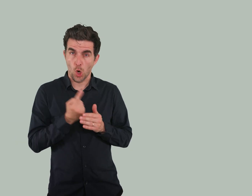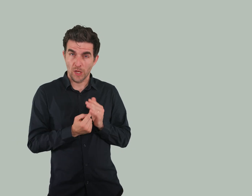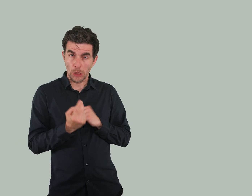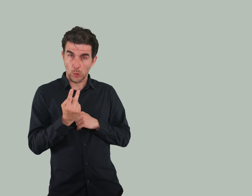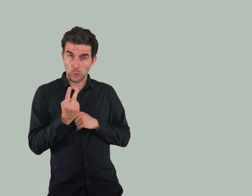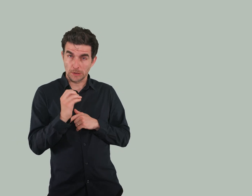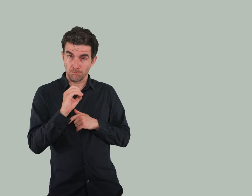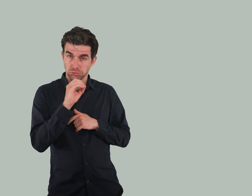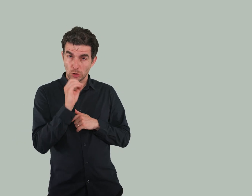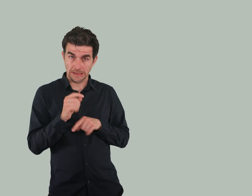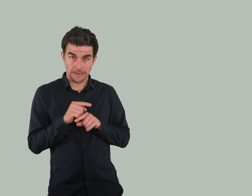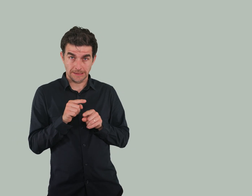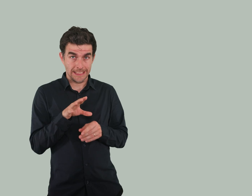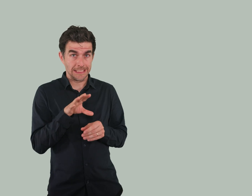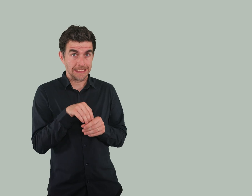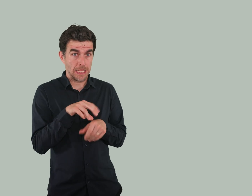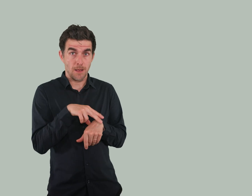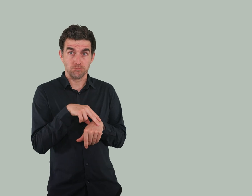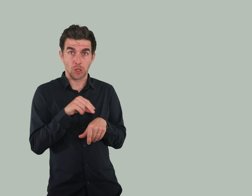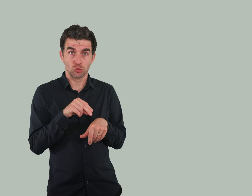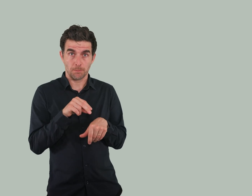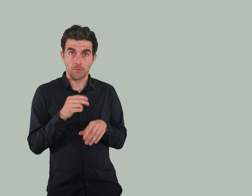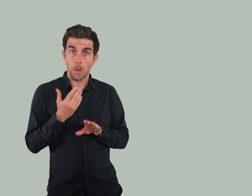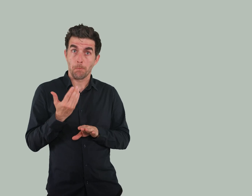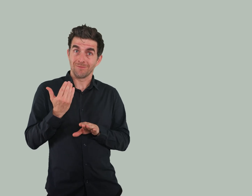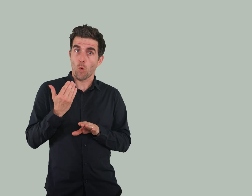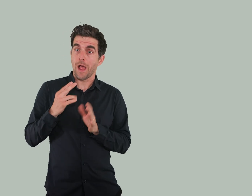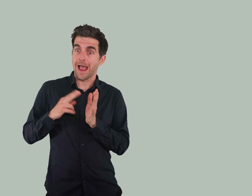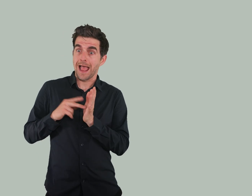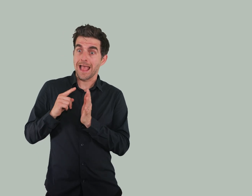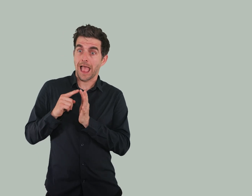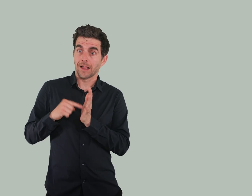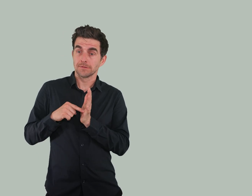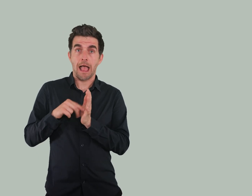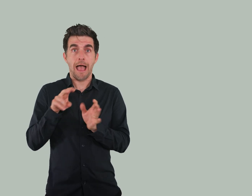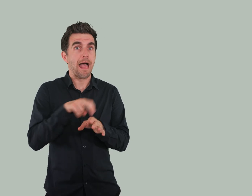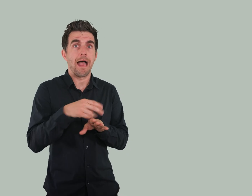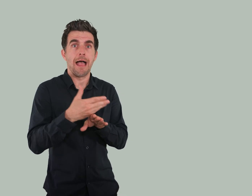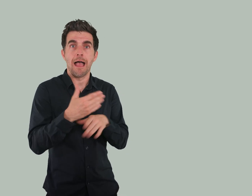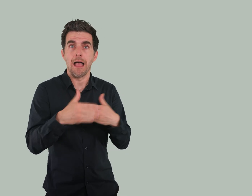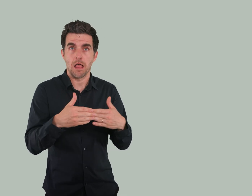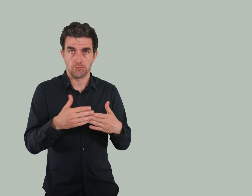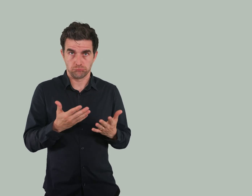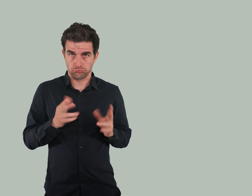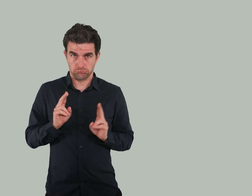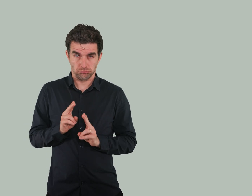Only two per cent of those on apprenticeships were previously NEET.